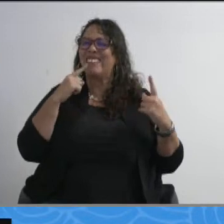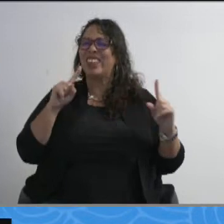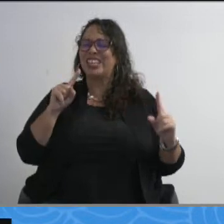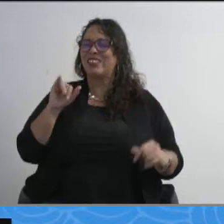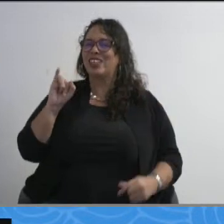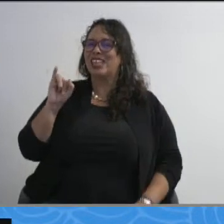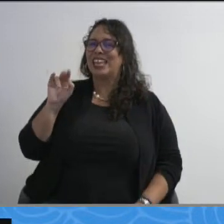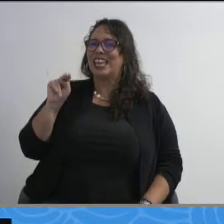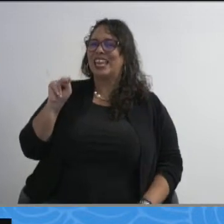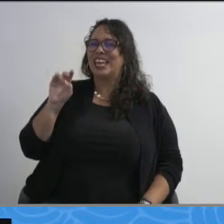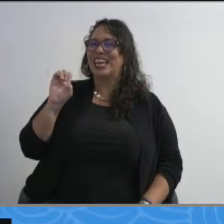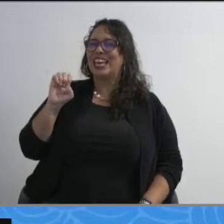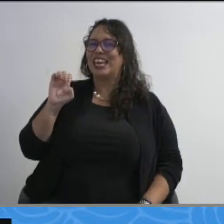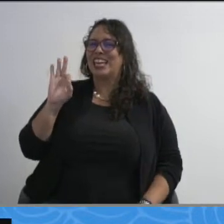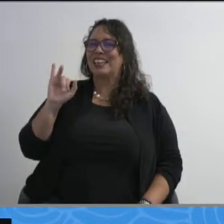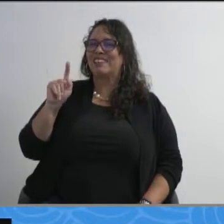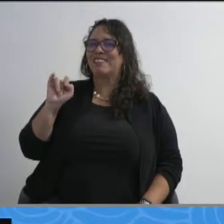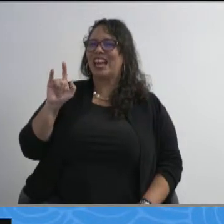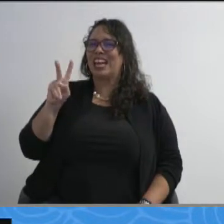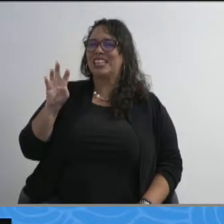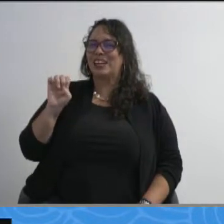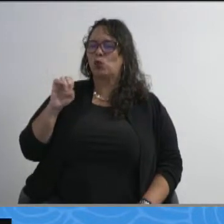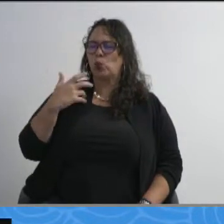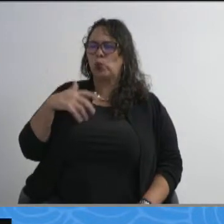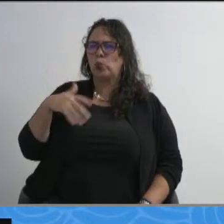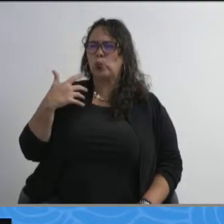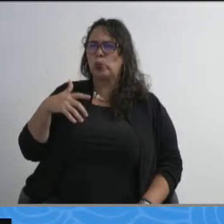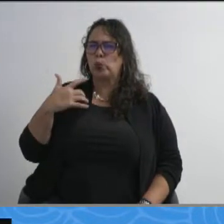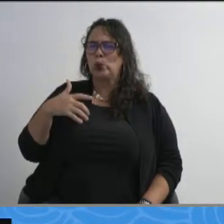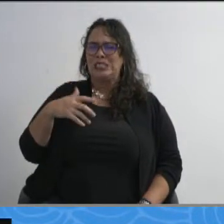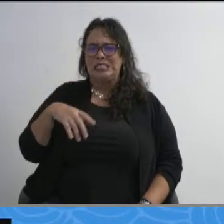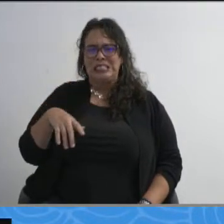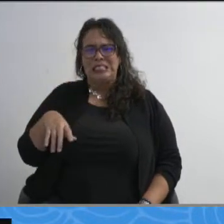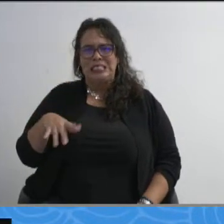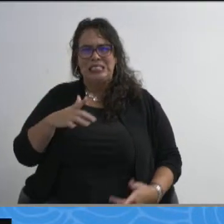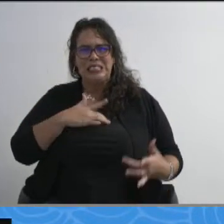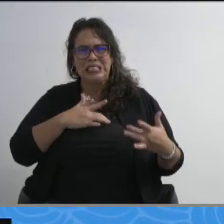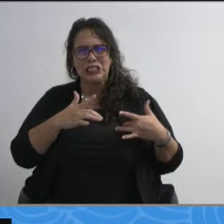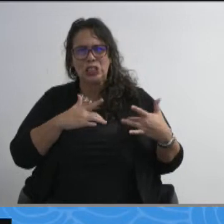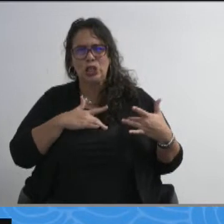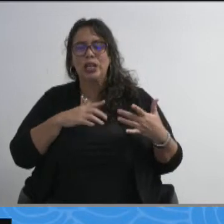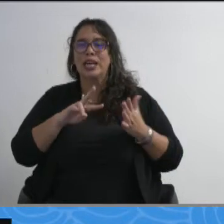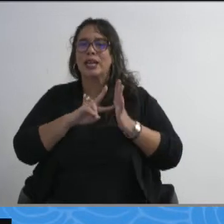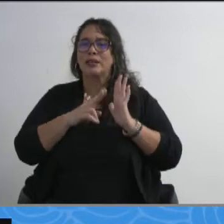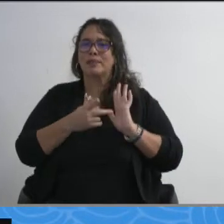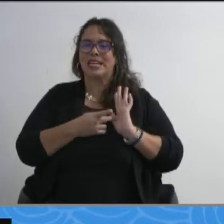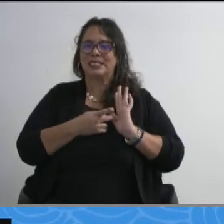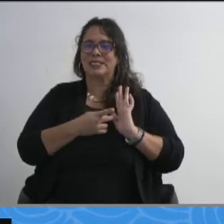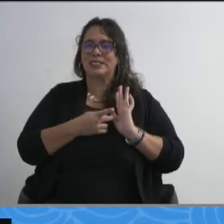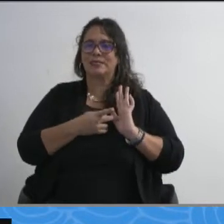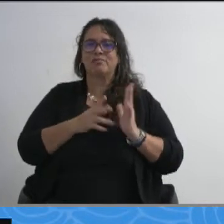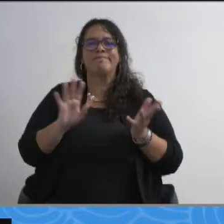a little harsh, very concerning. But an ineffective teacher means that they hold a different type of permit.